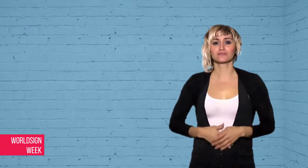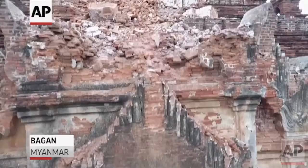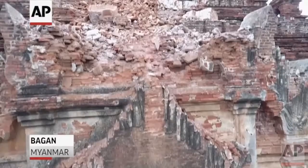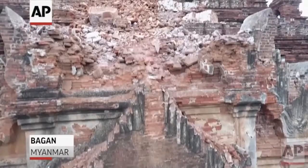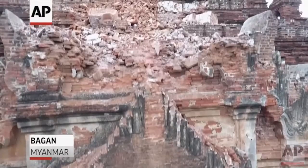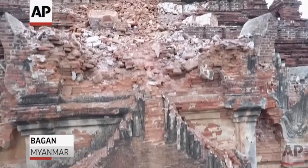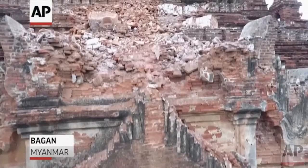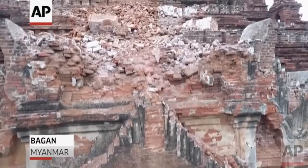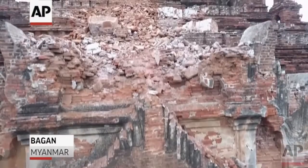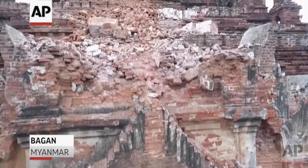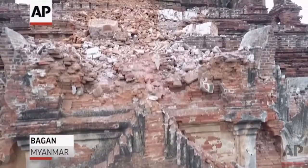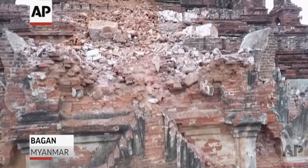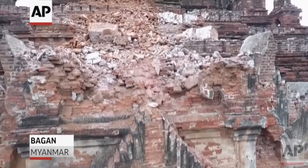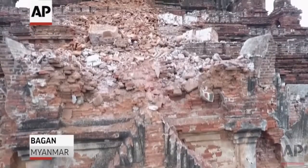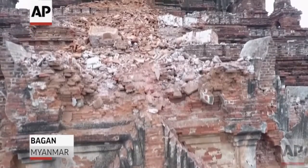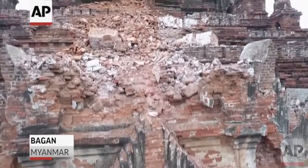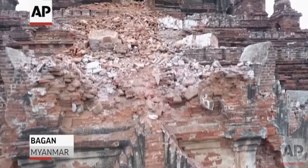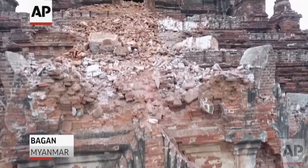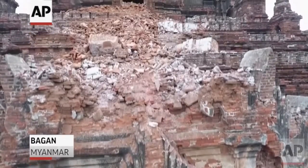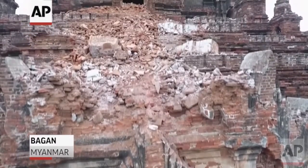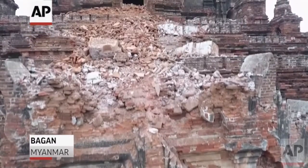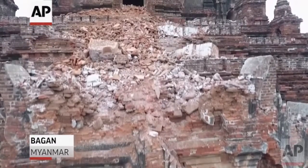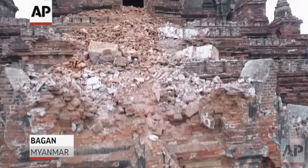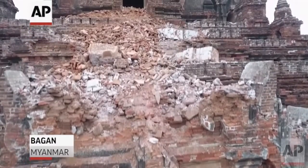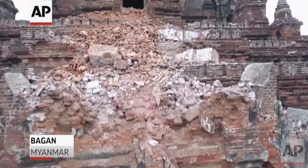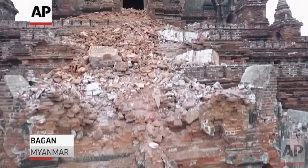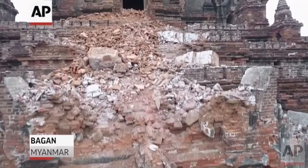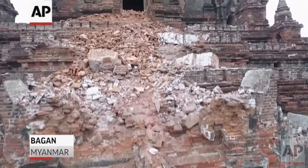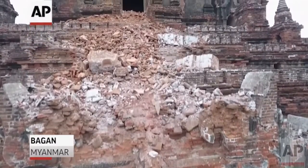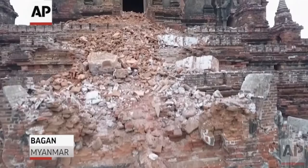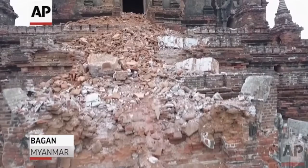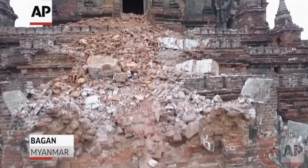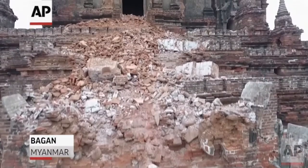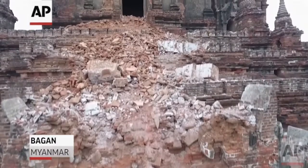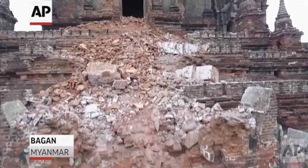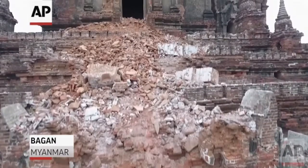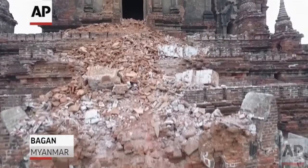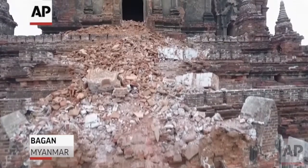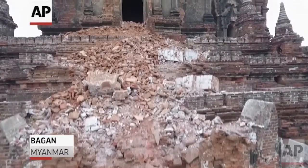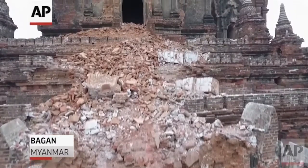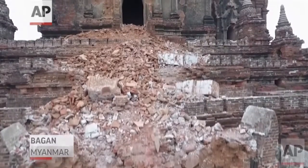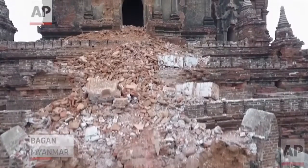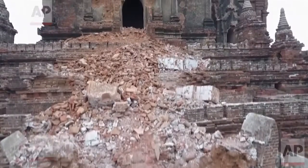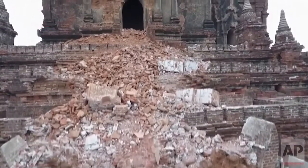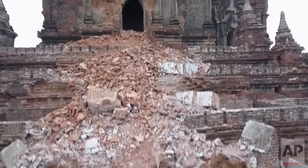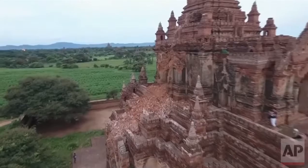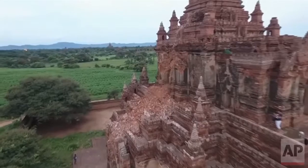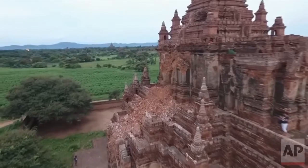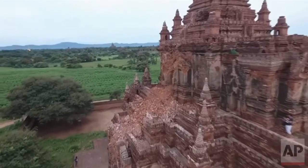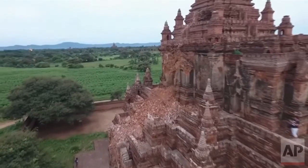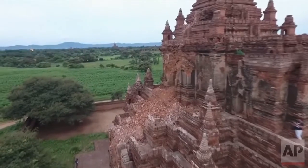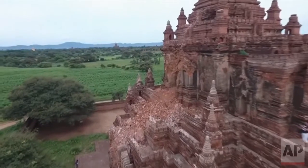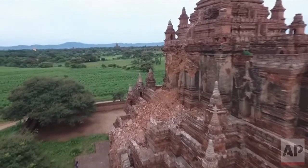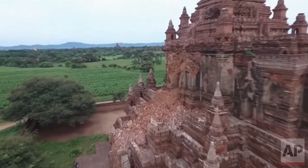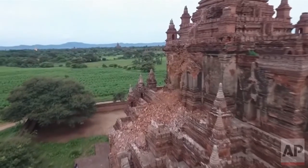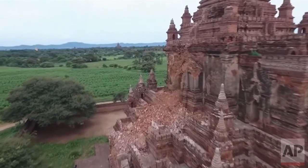the earthquake was the strongest they’ve ever seen.